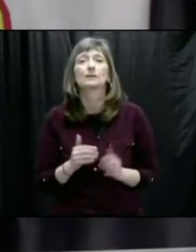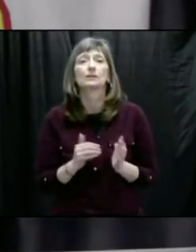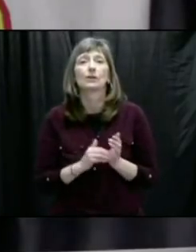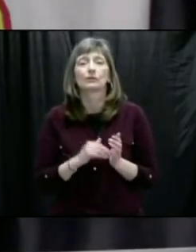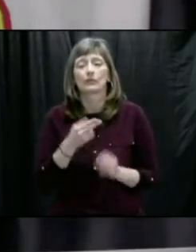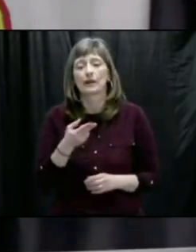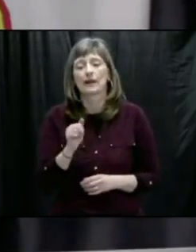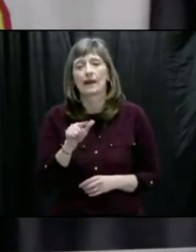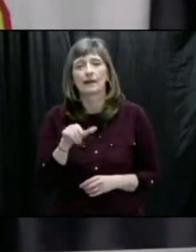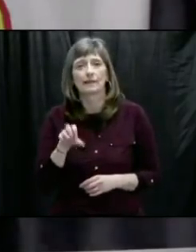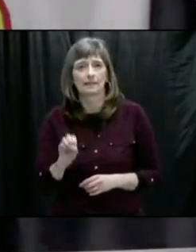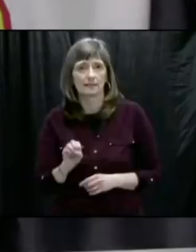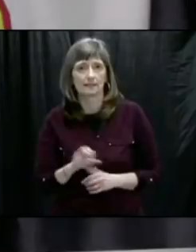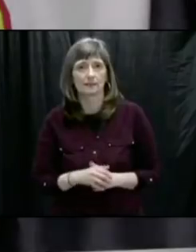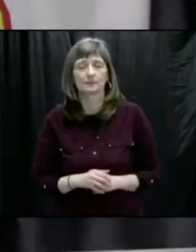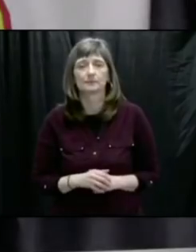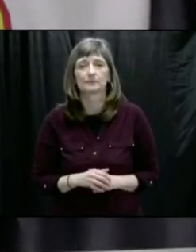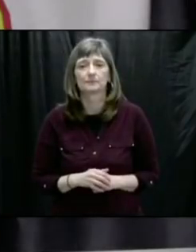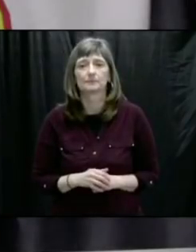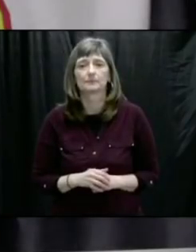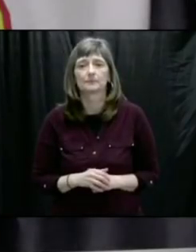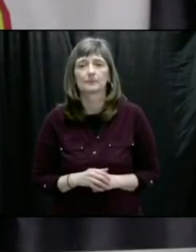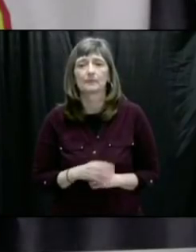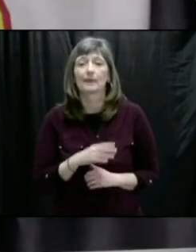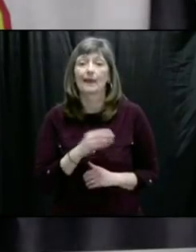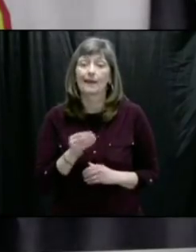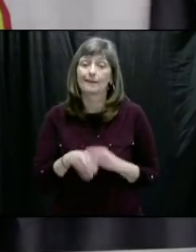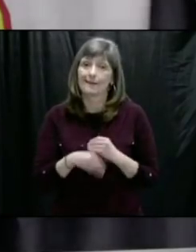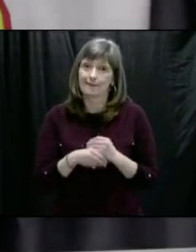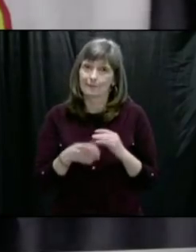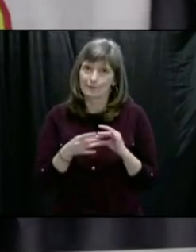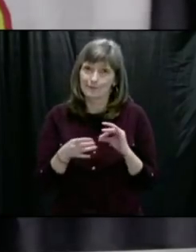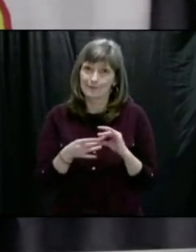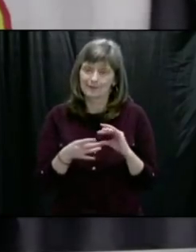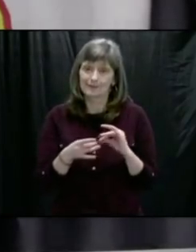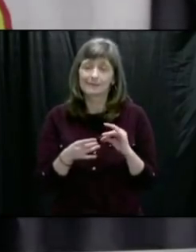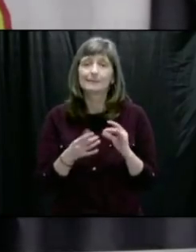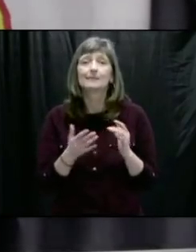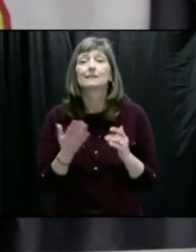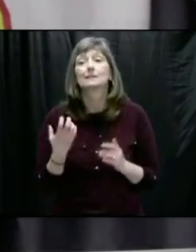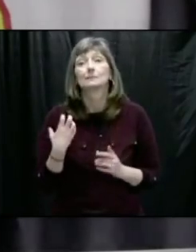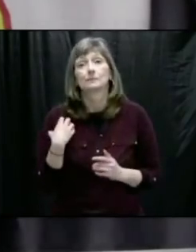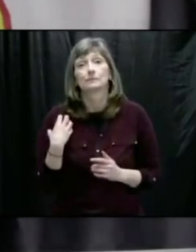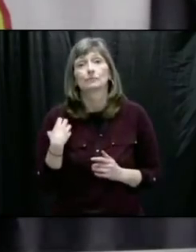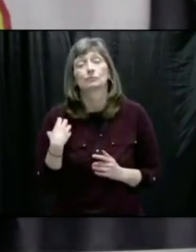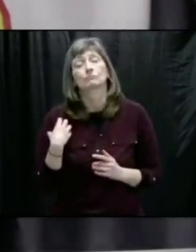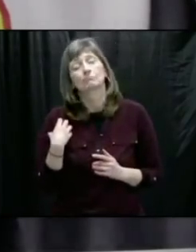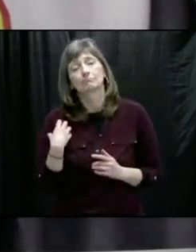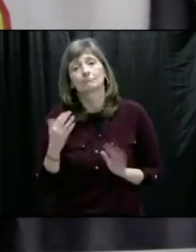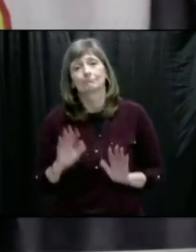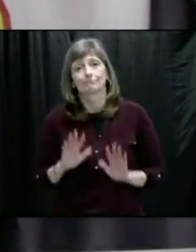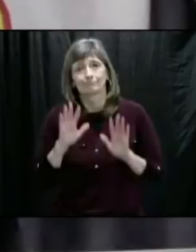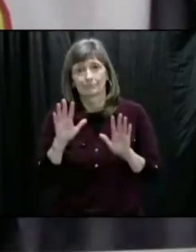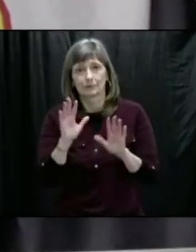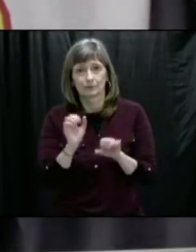I NOW TURN IT OVER TO DR. HAGGIE